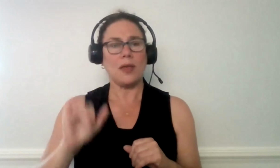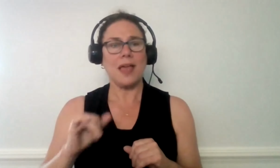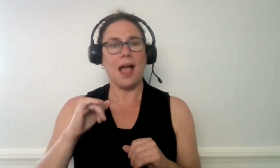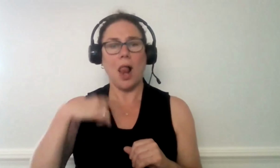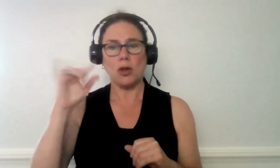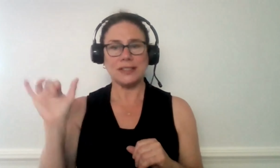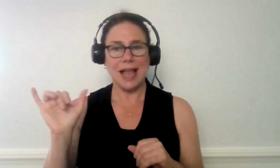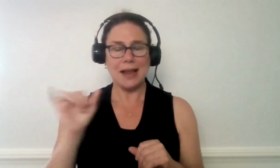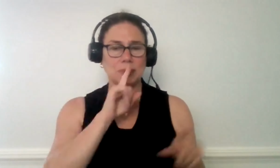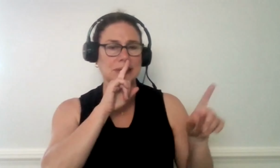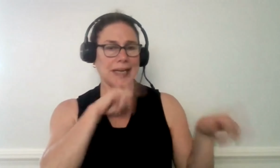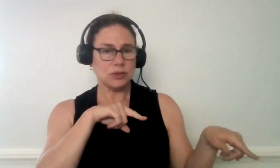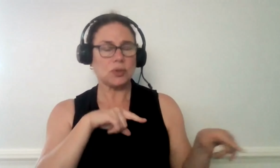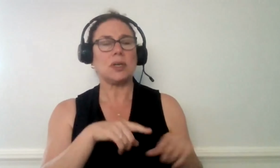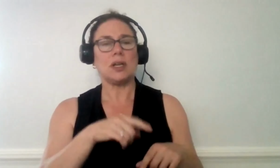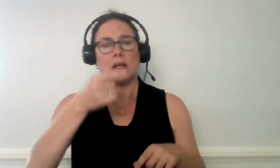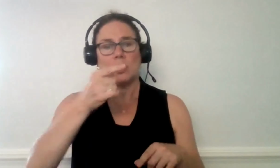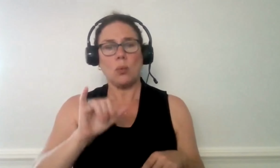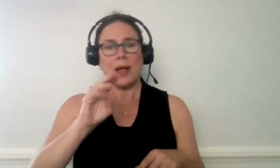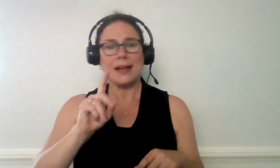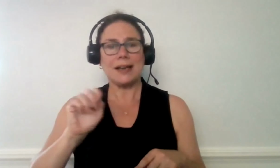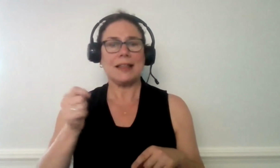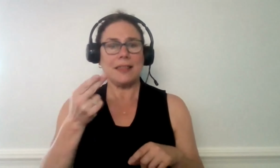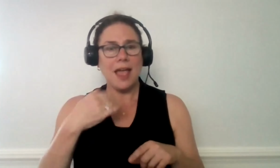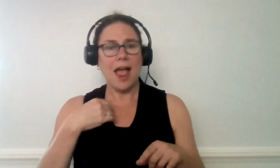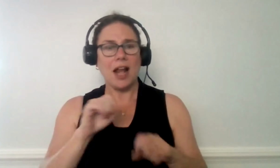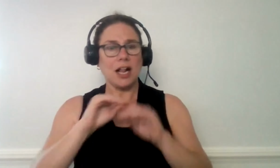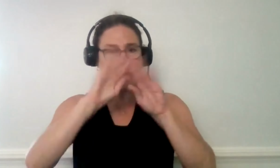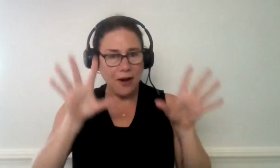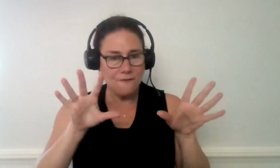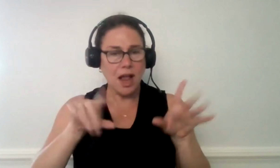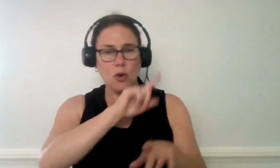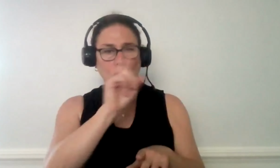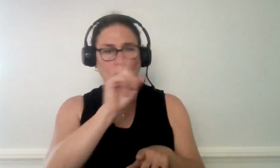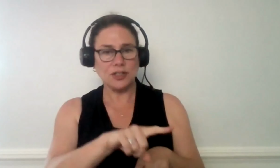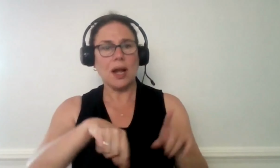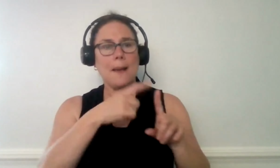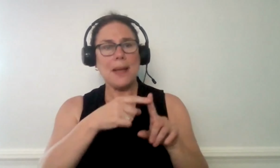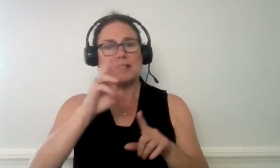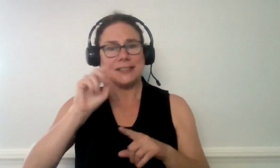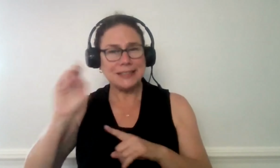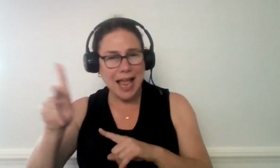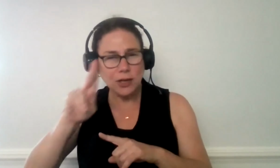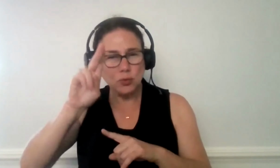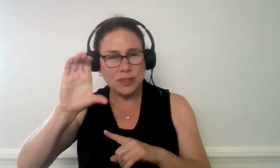Gwenyth had a clarifying question about the Slack. Perhaps UC Tech something something for the workspace.